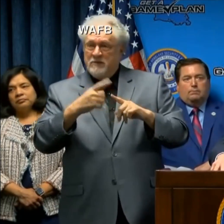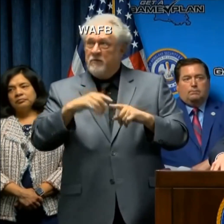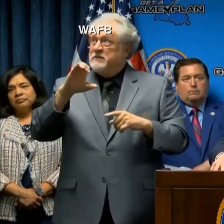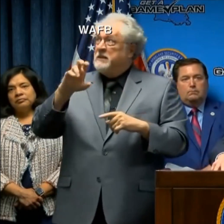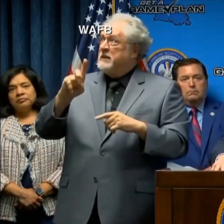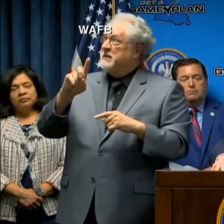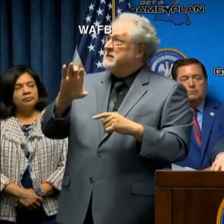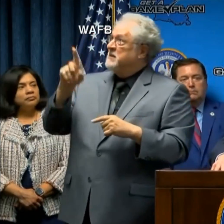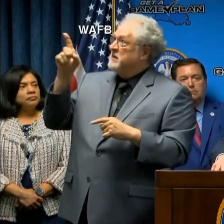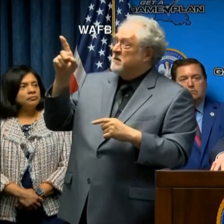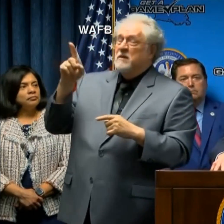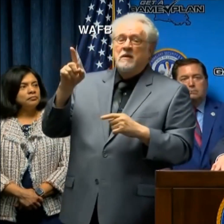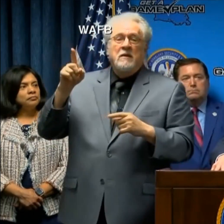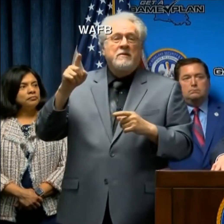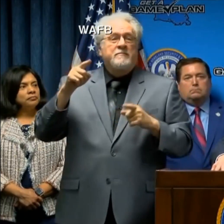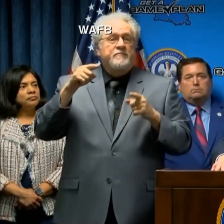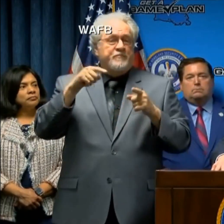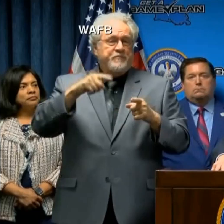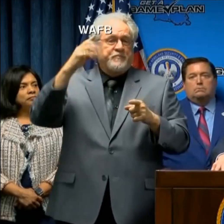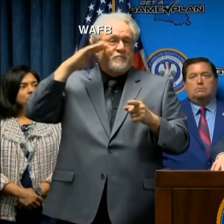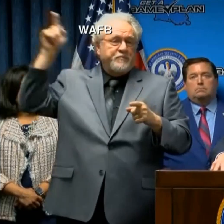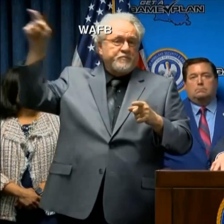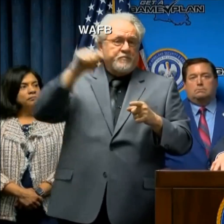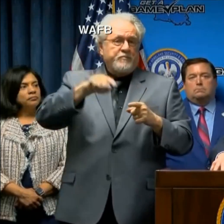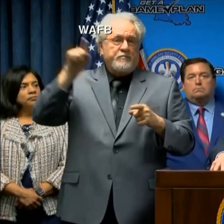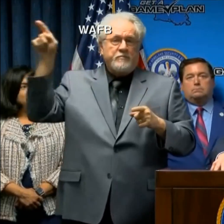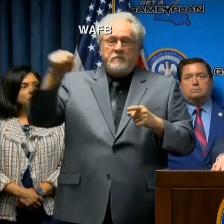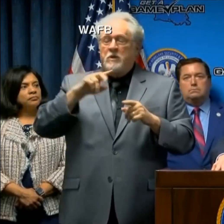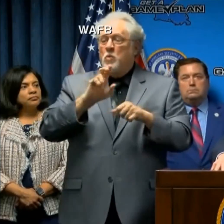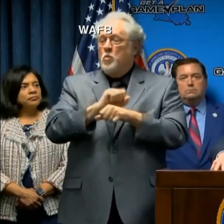and I know that they work directly with the US Department of Health and Human